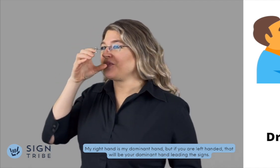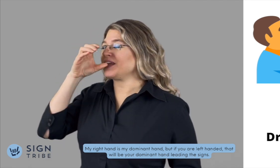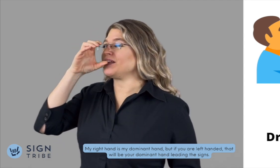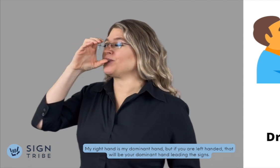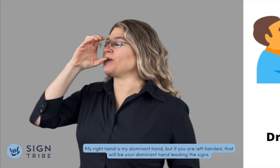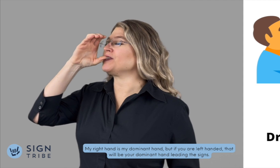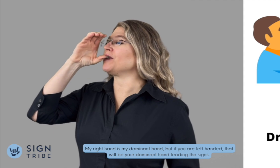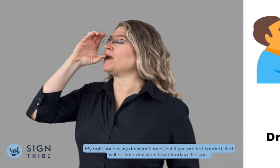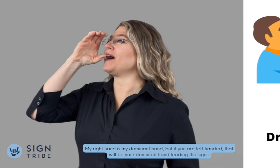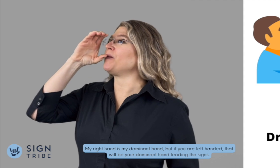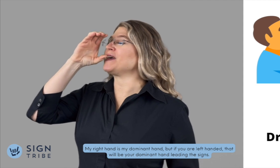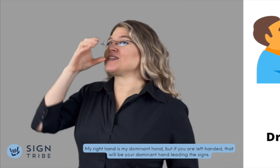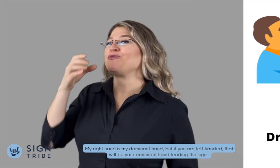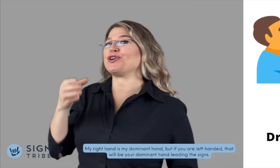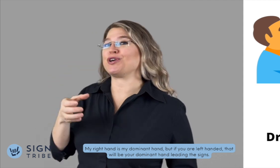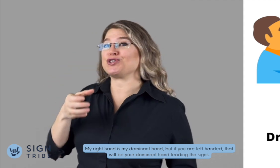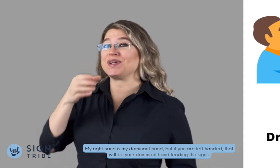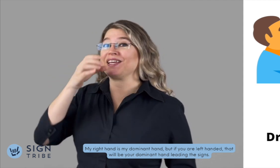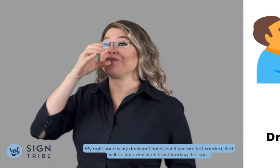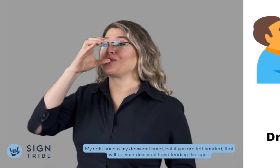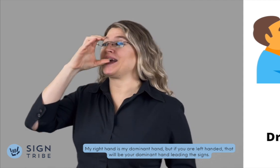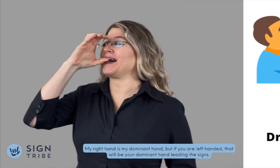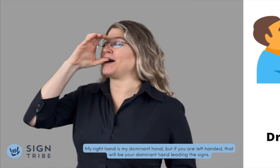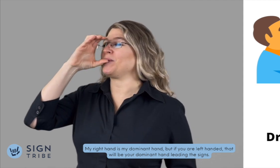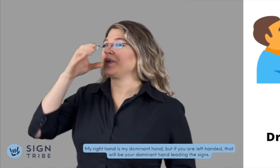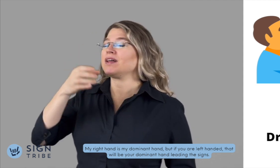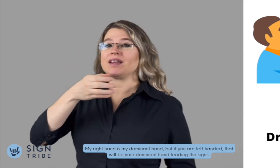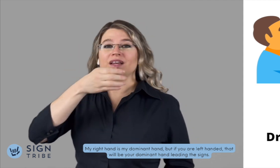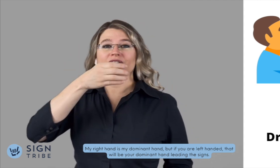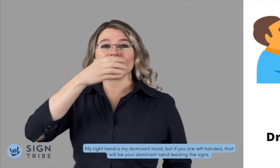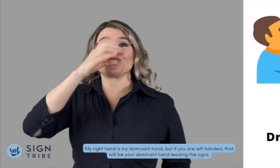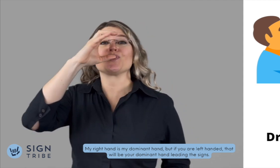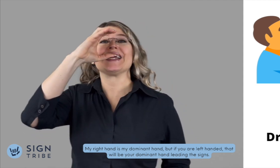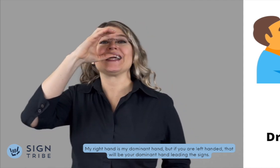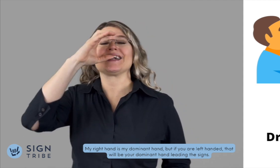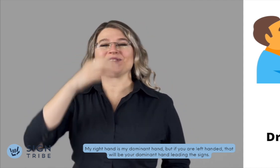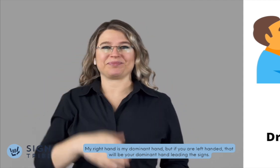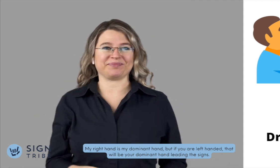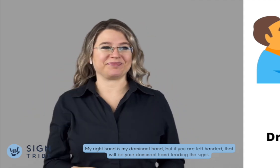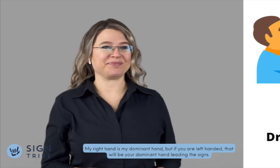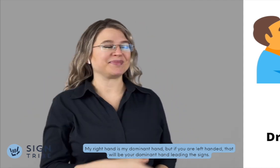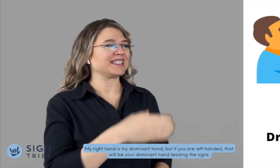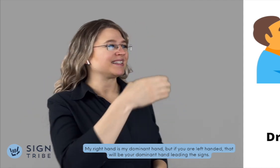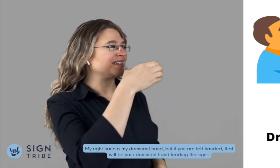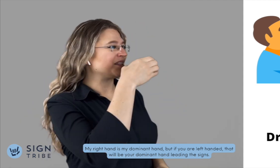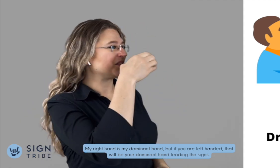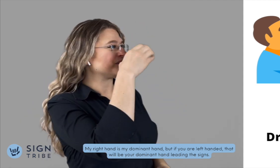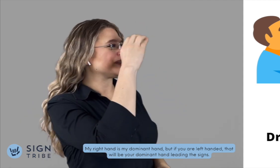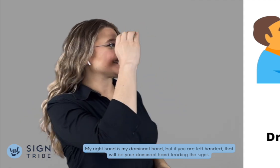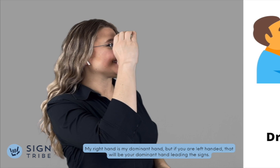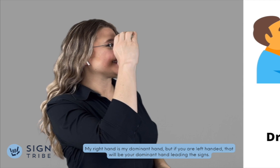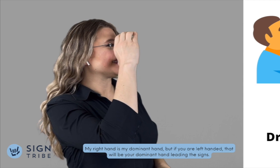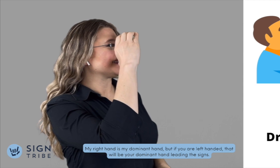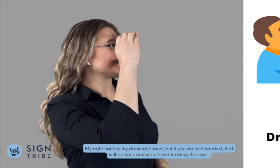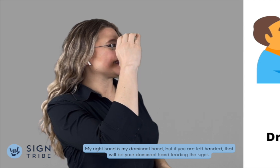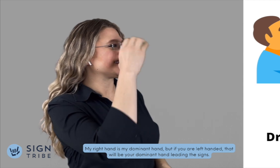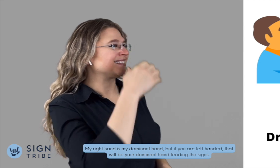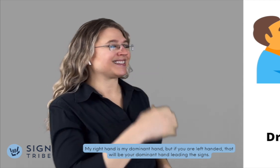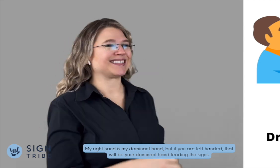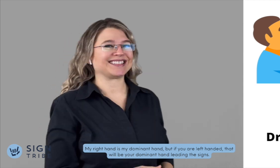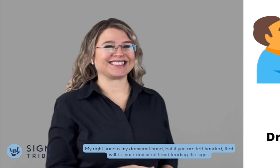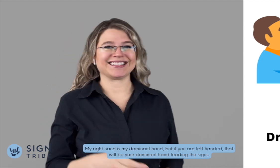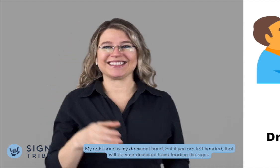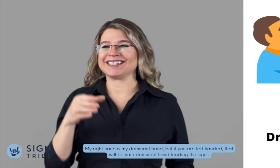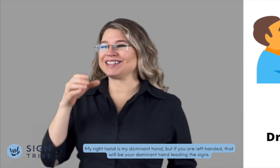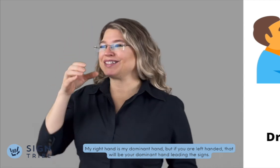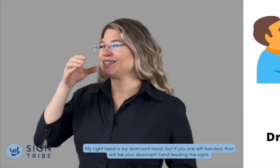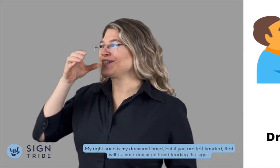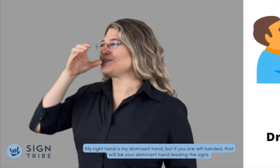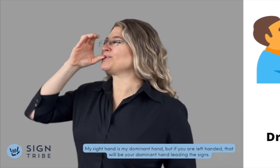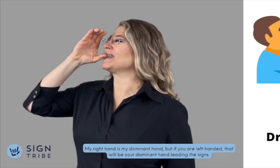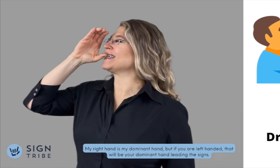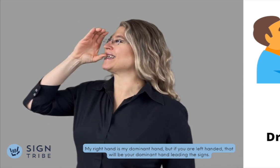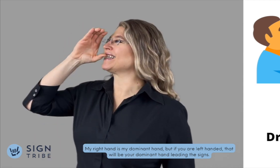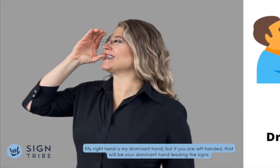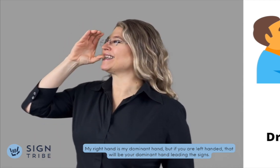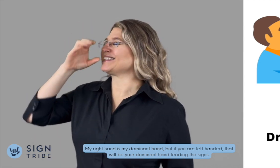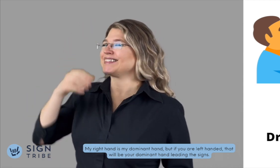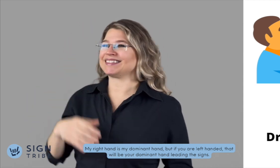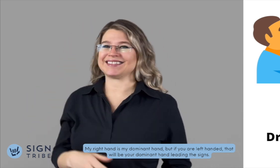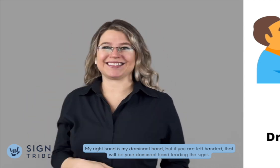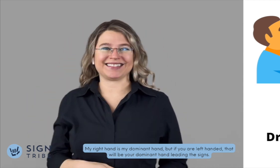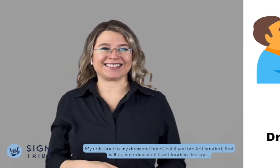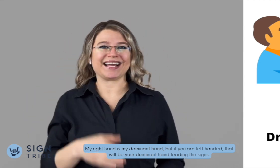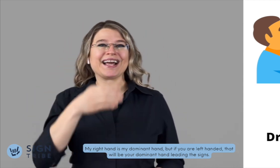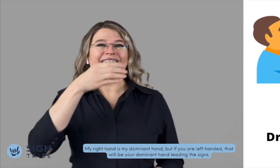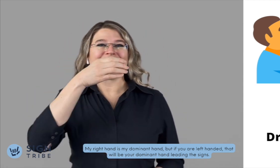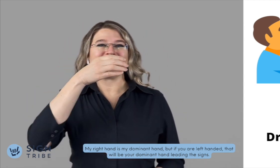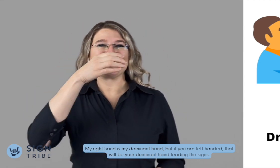and then you're going to go up as if you're drinking from a cup. Drink.